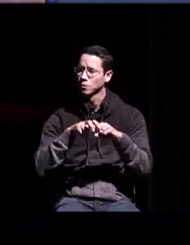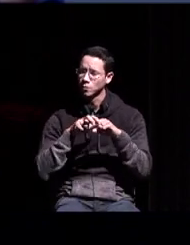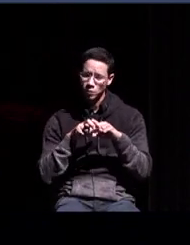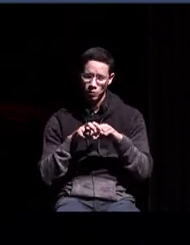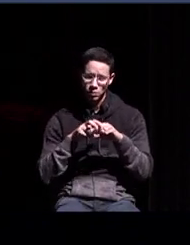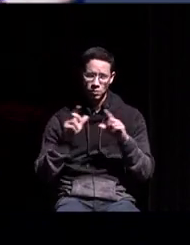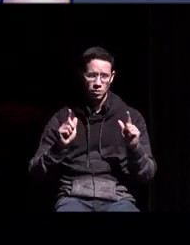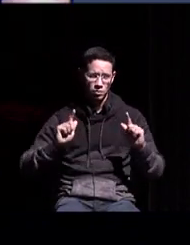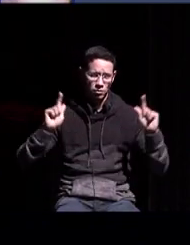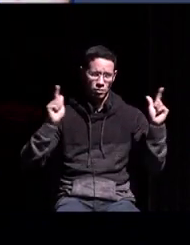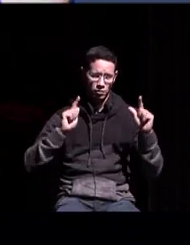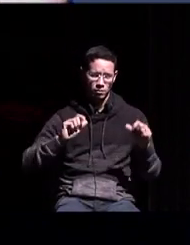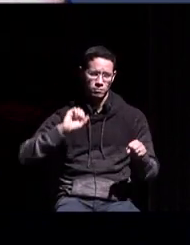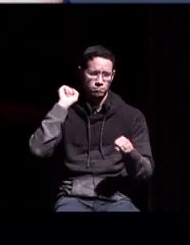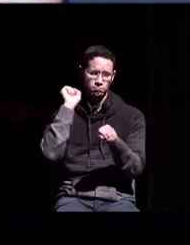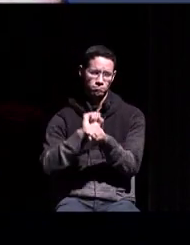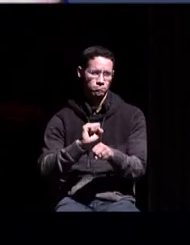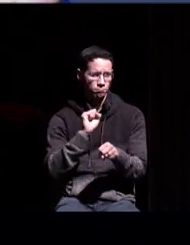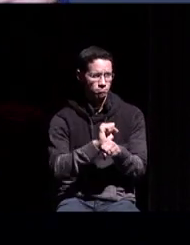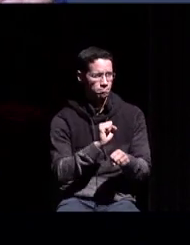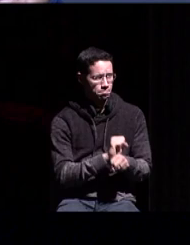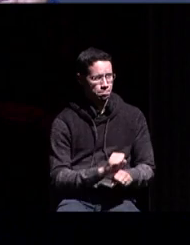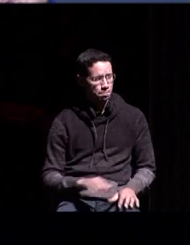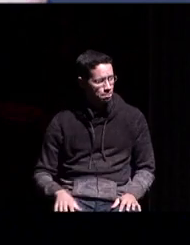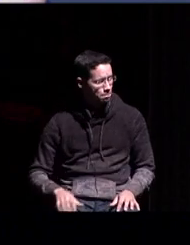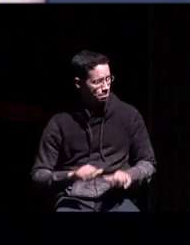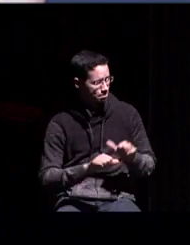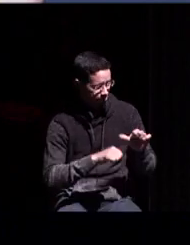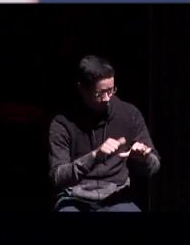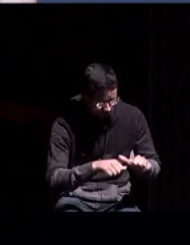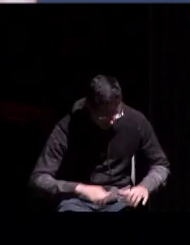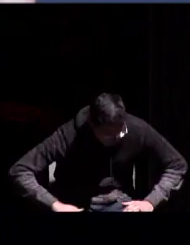that interrupted the flow of energy